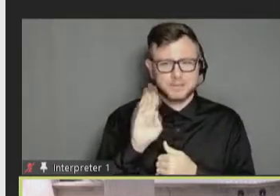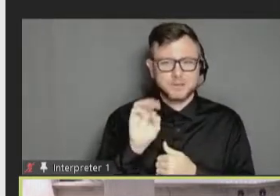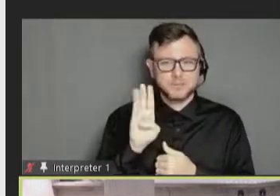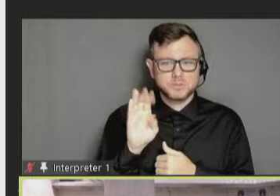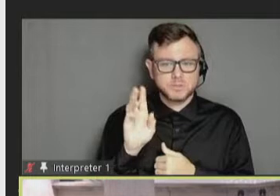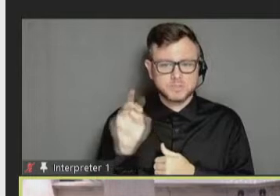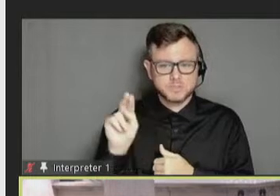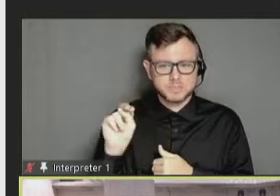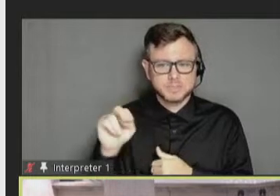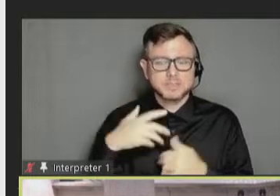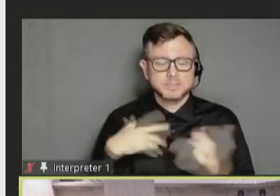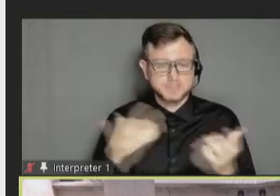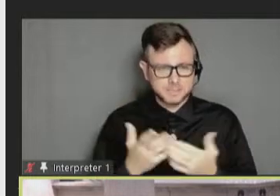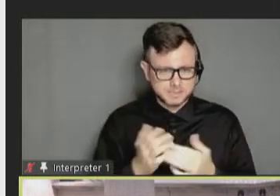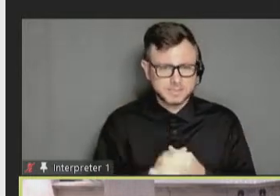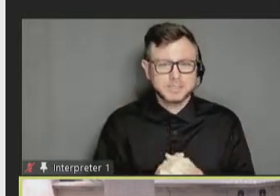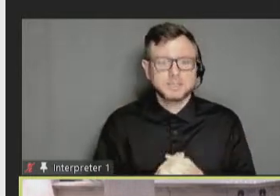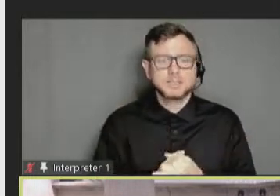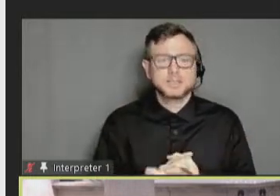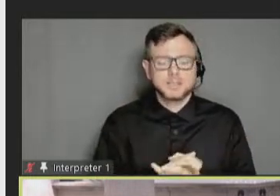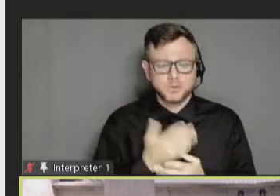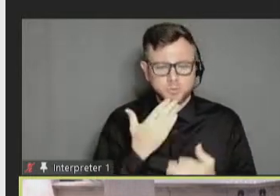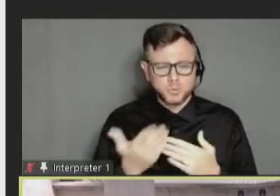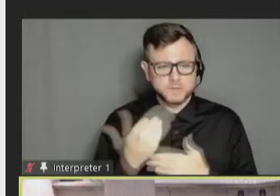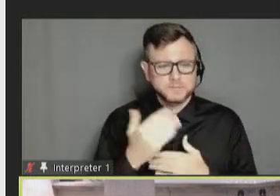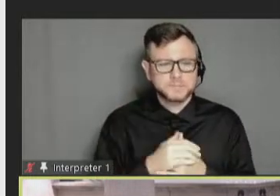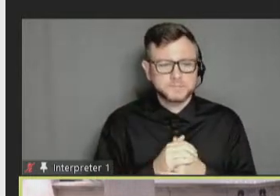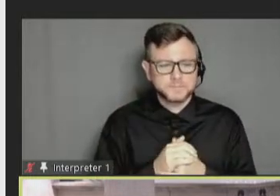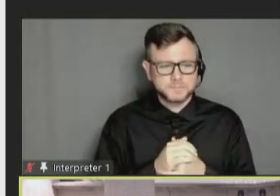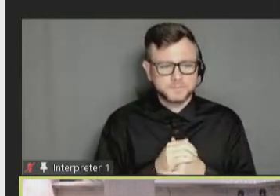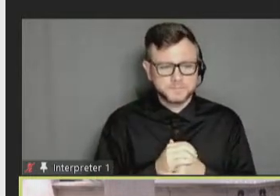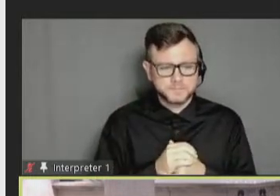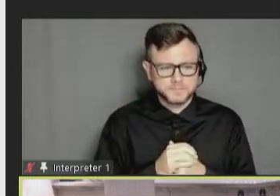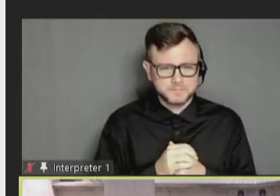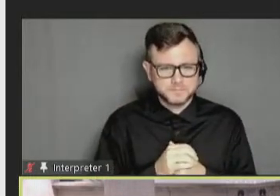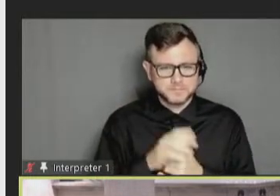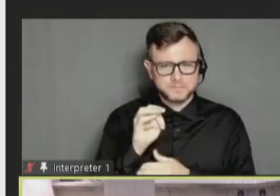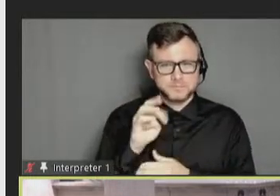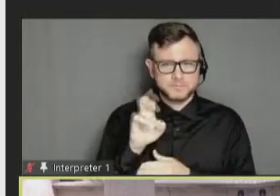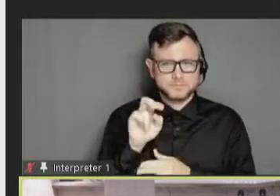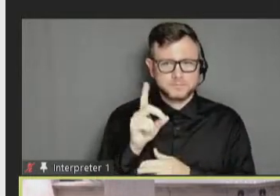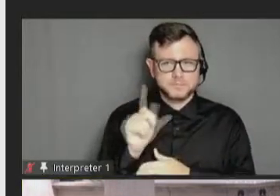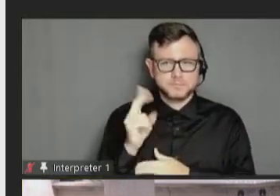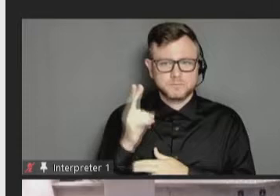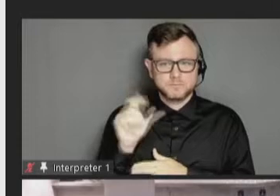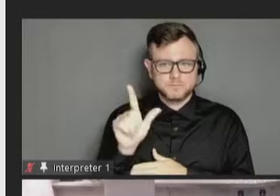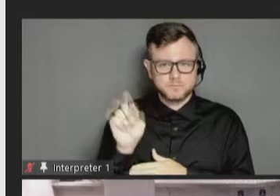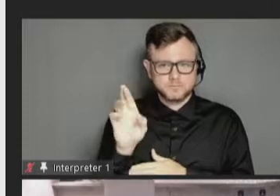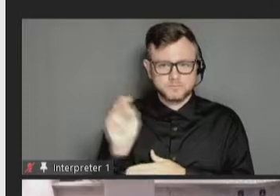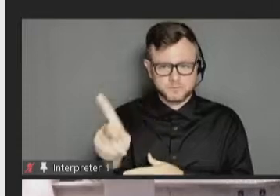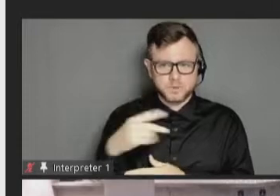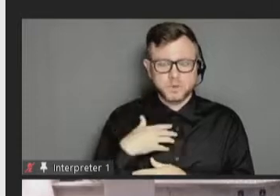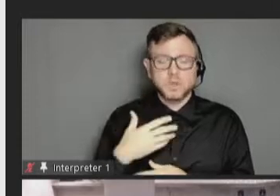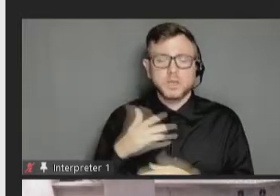Robert Swanson: Good morning. Present. Ann Aikin: Good morning. Brenda Holbrook?